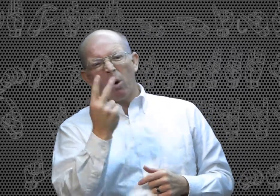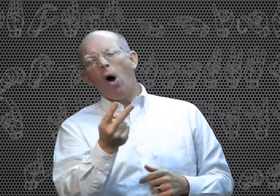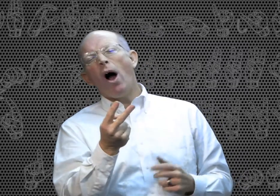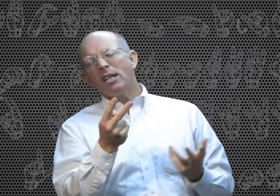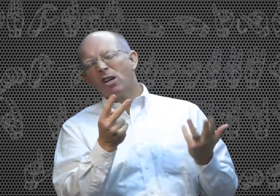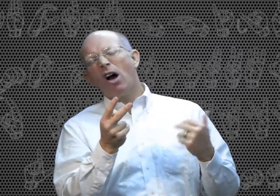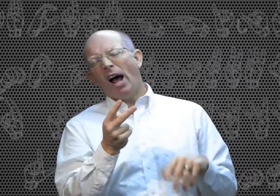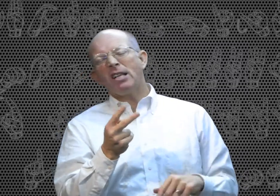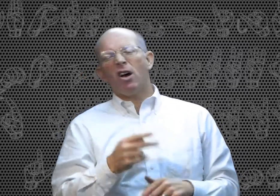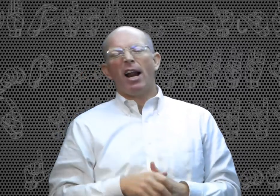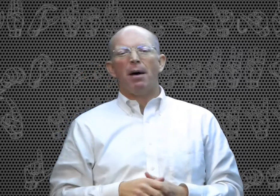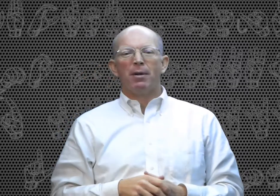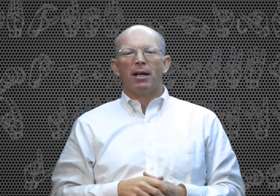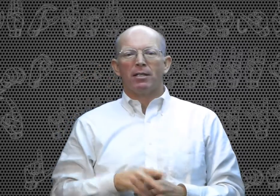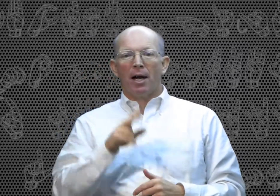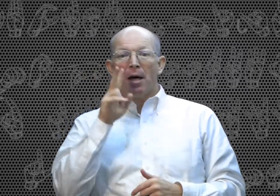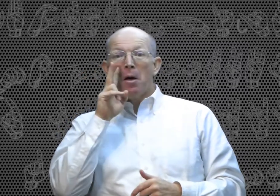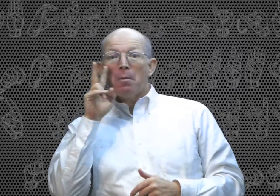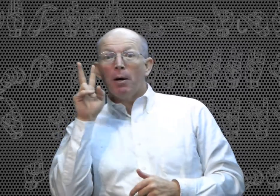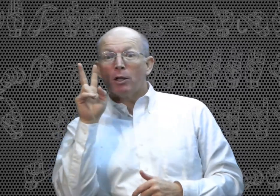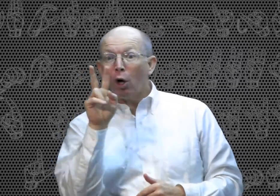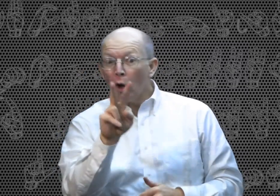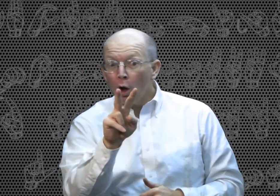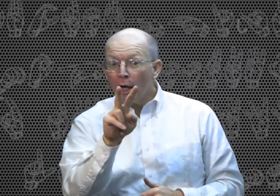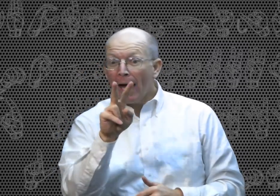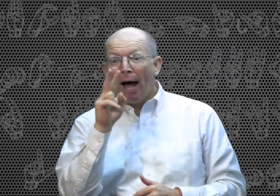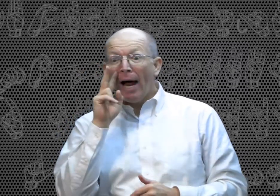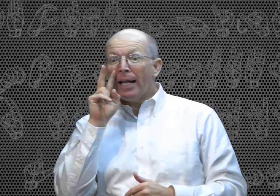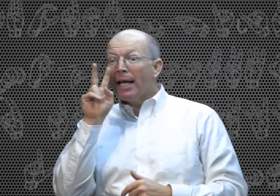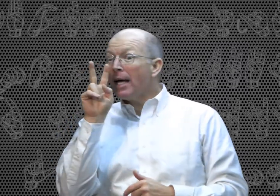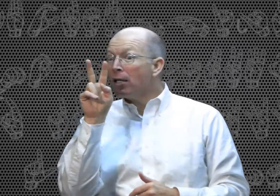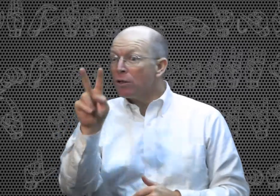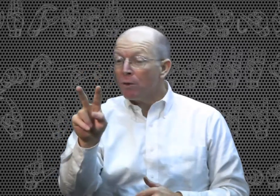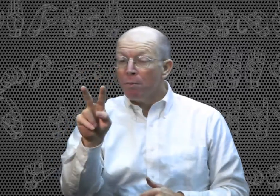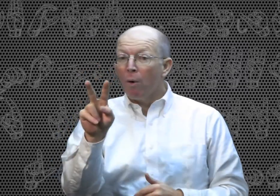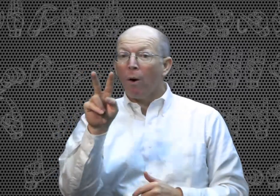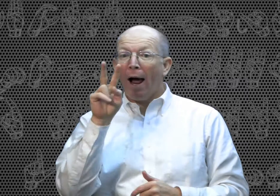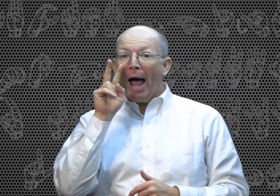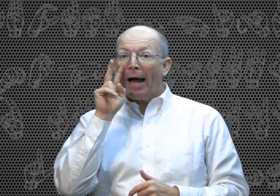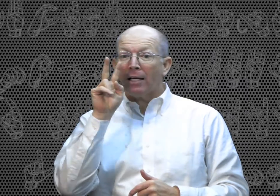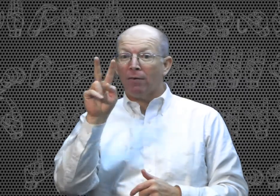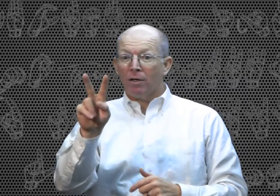Oh, I saw it happen yesterday. But to LOOK at is more active.